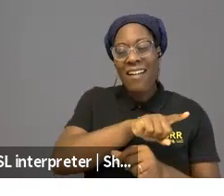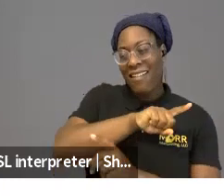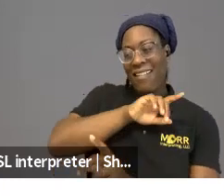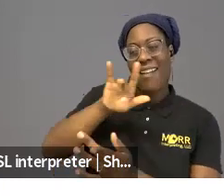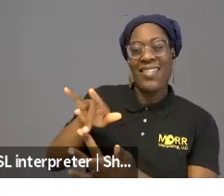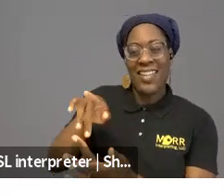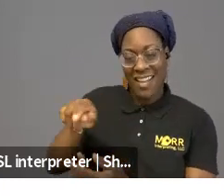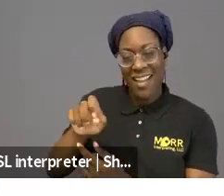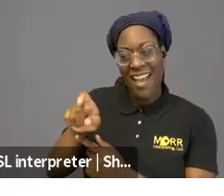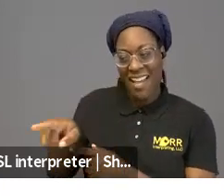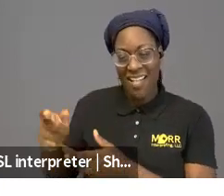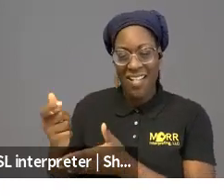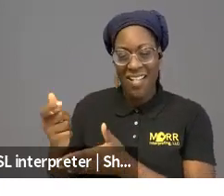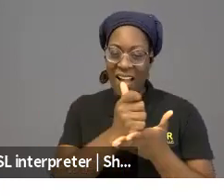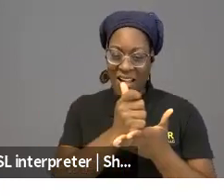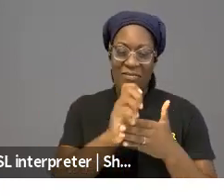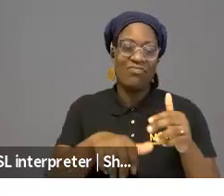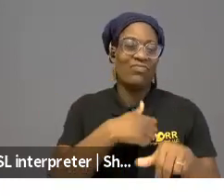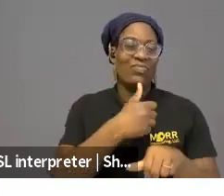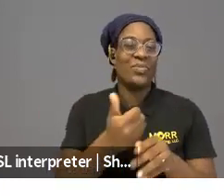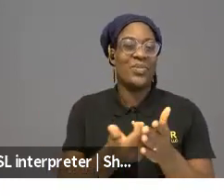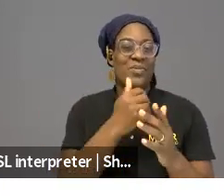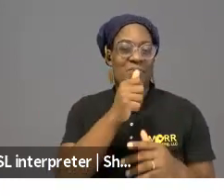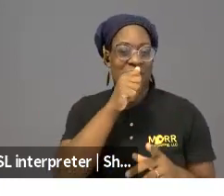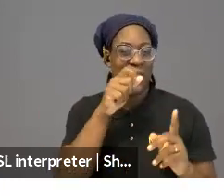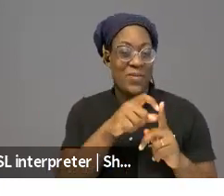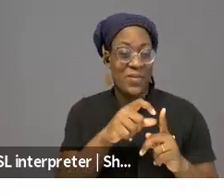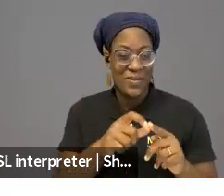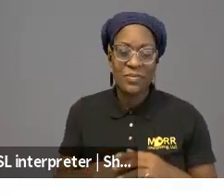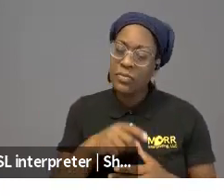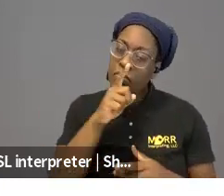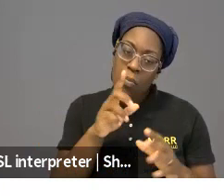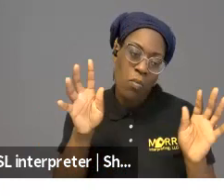in the long run just because I've been able to depend on that communication back and forth. I'll